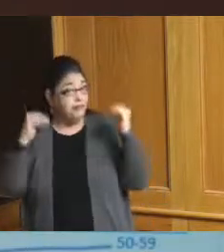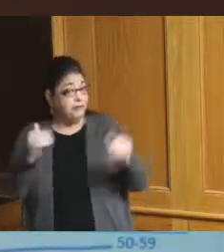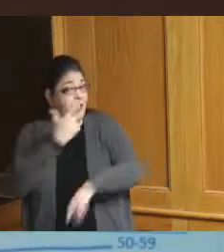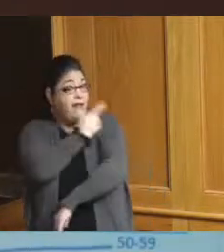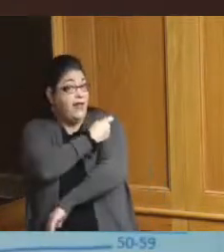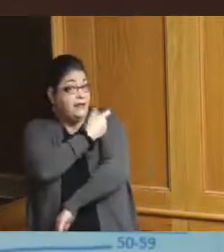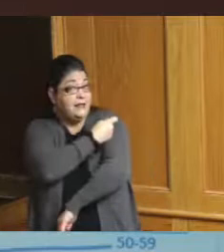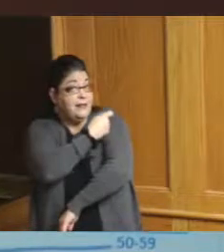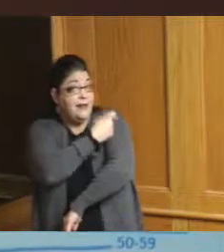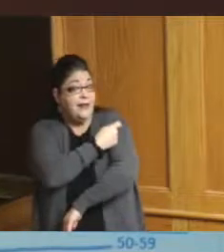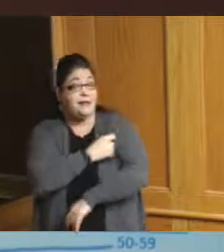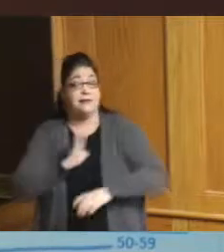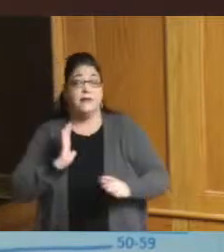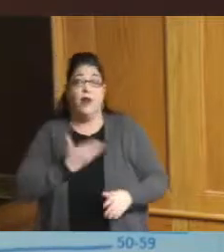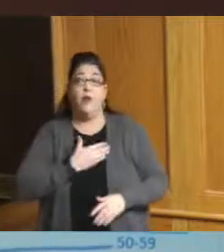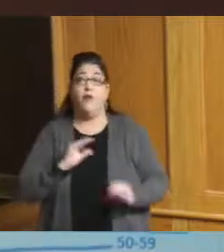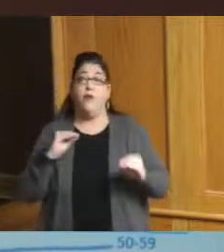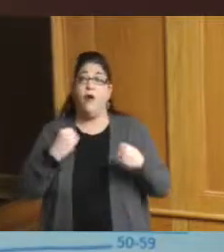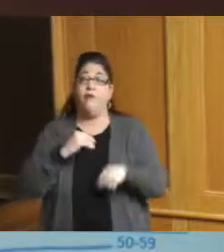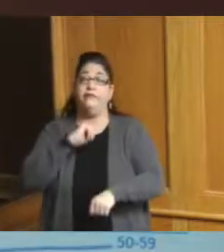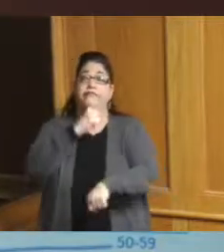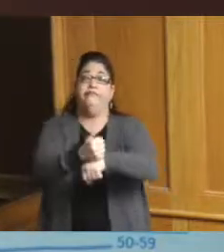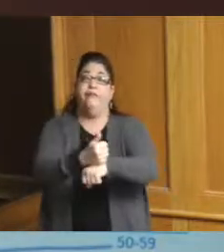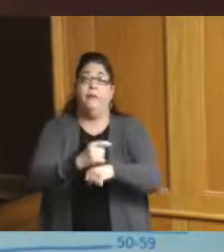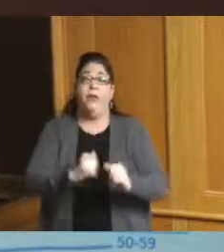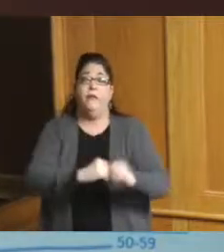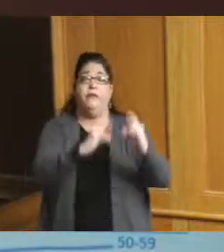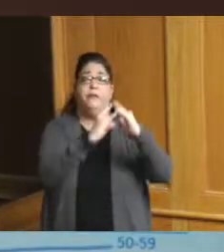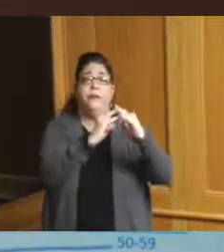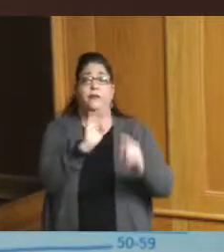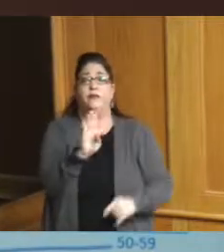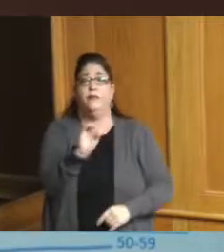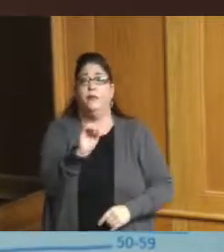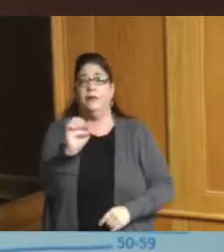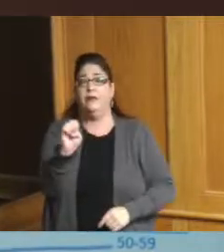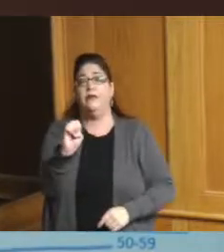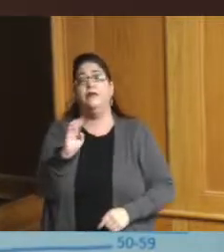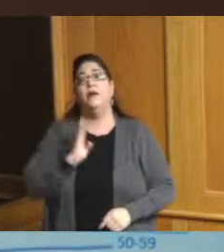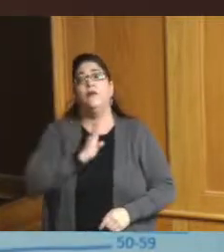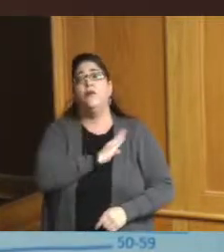our office is set up at the board of elections and then we go around the county to various locations